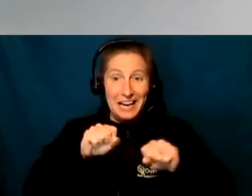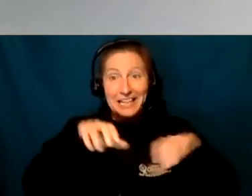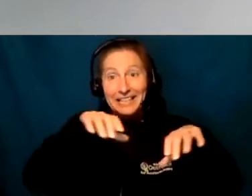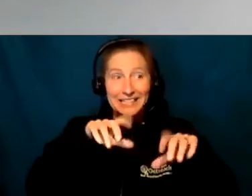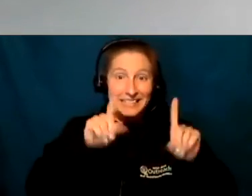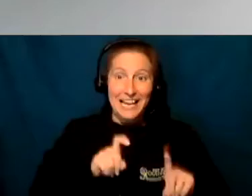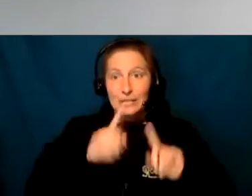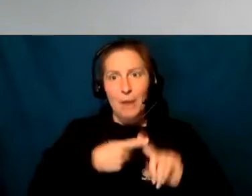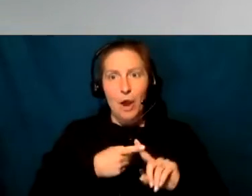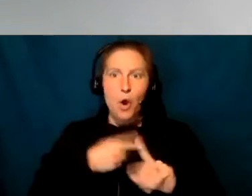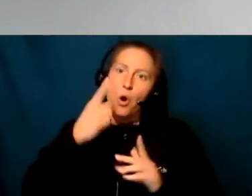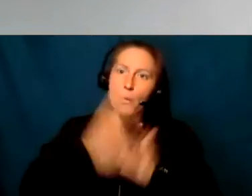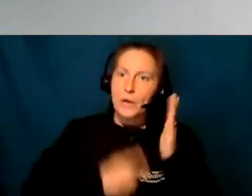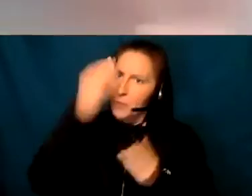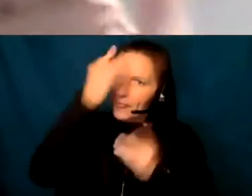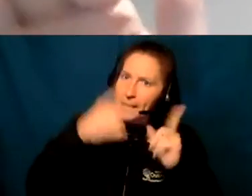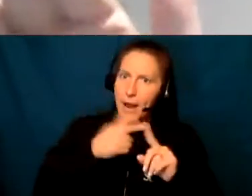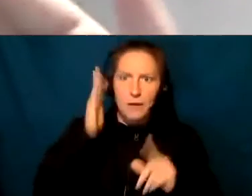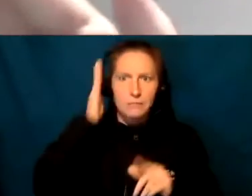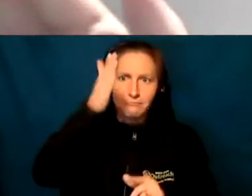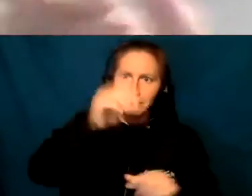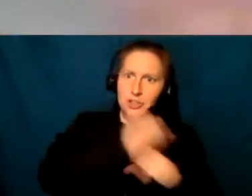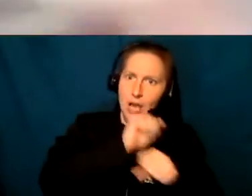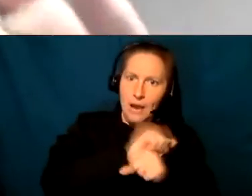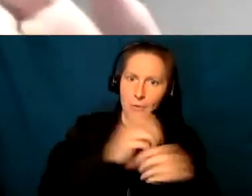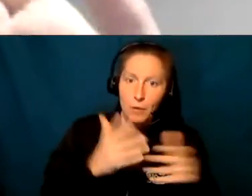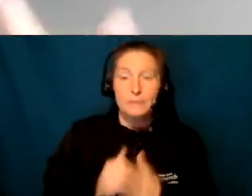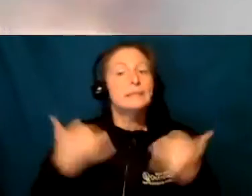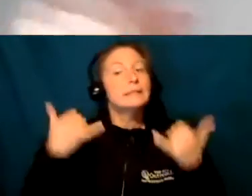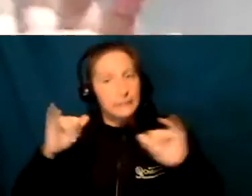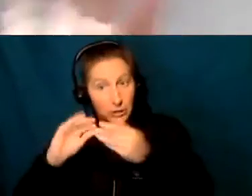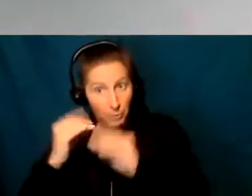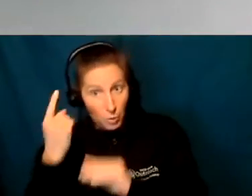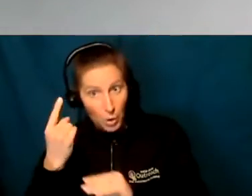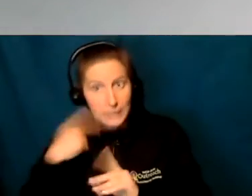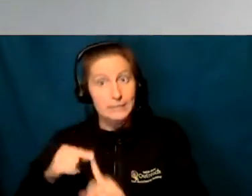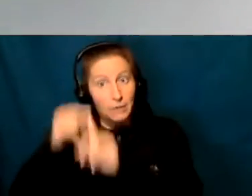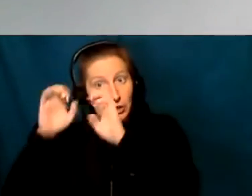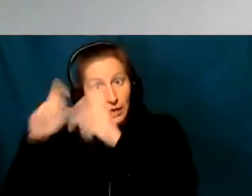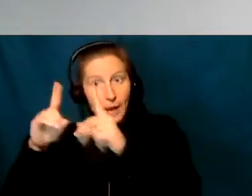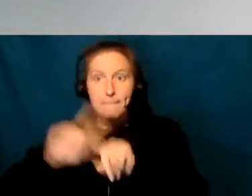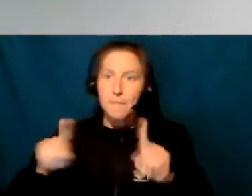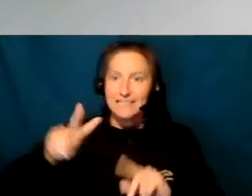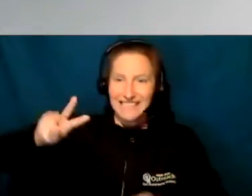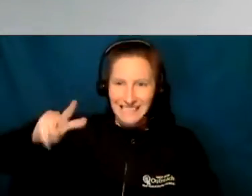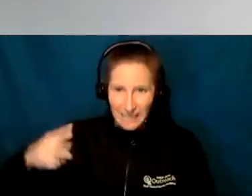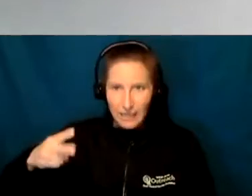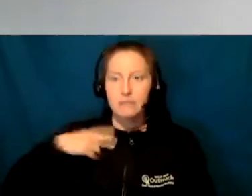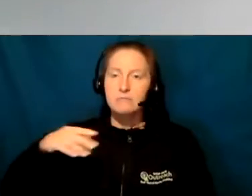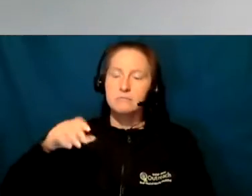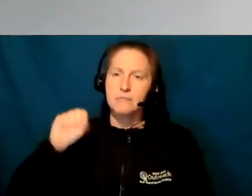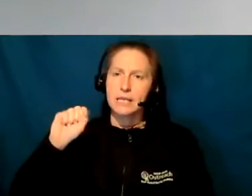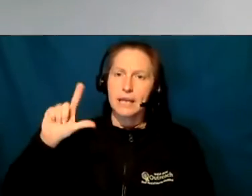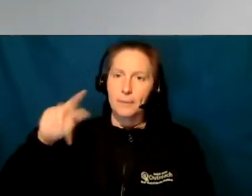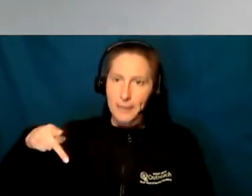And my number one was still special education. But speech pathology was listed under there.